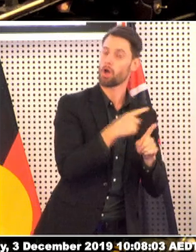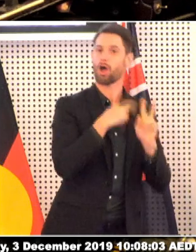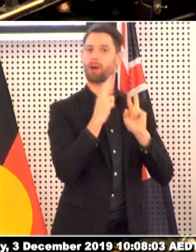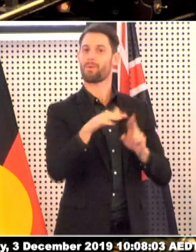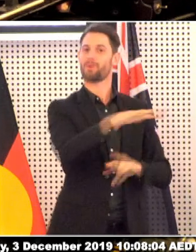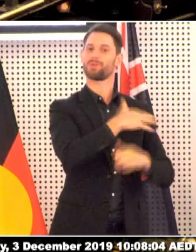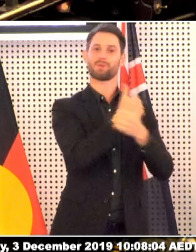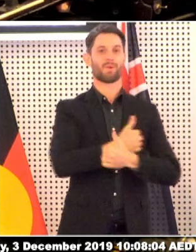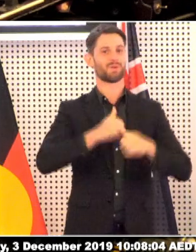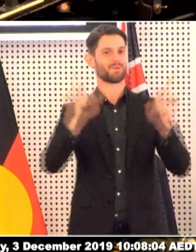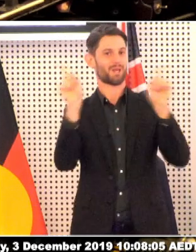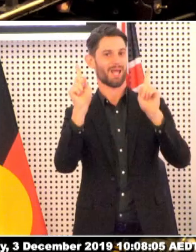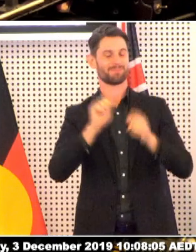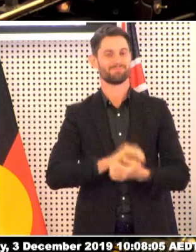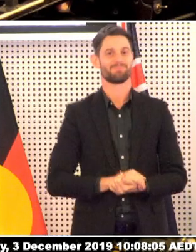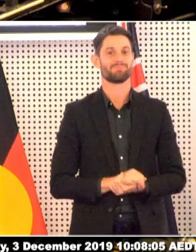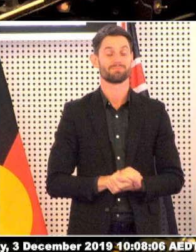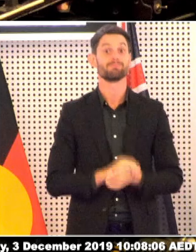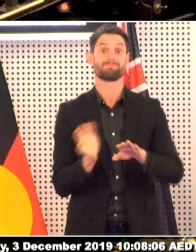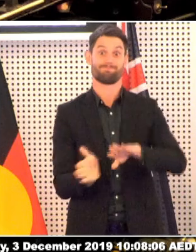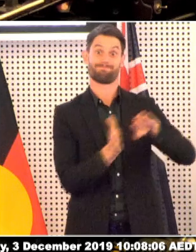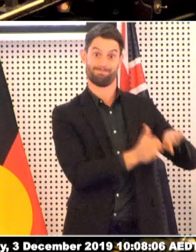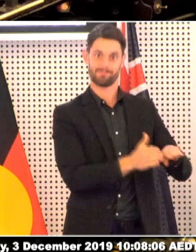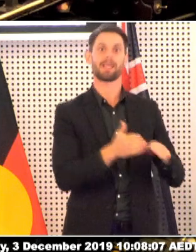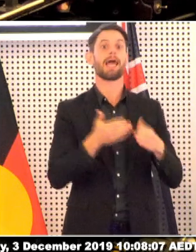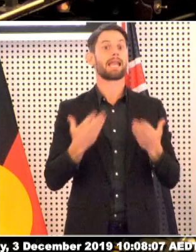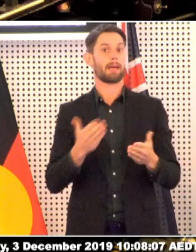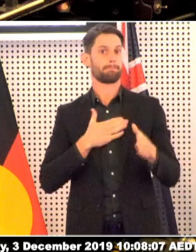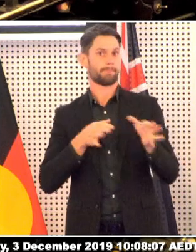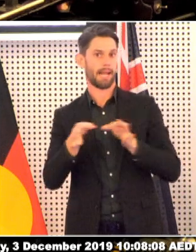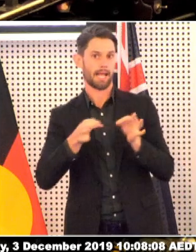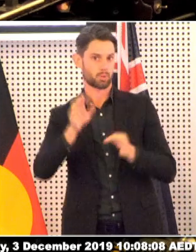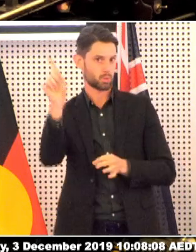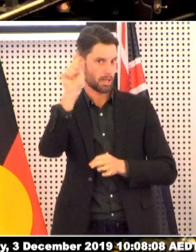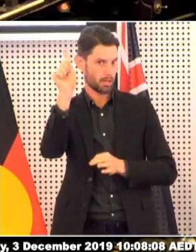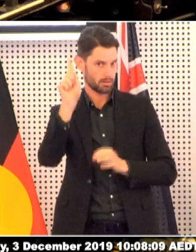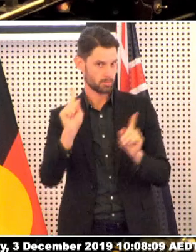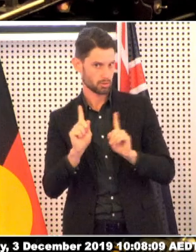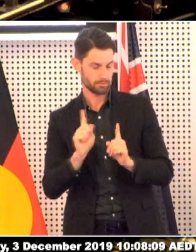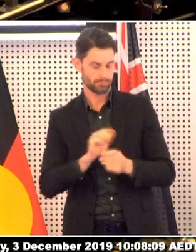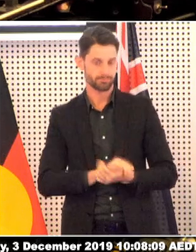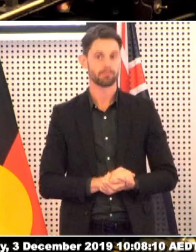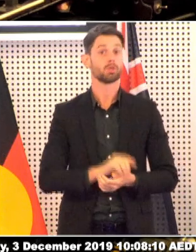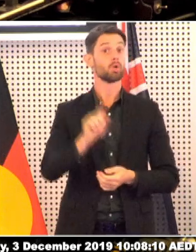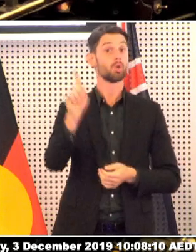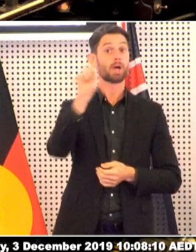May I turn to the business of today. Today we change our approach a little bit.